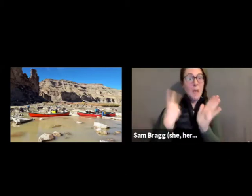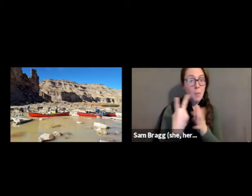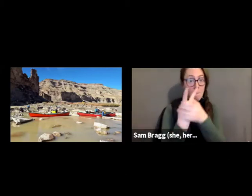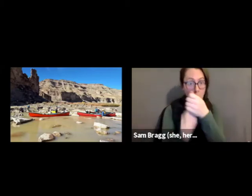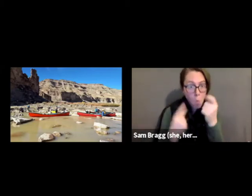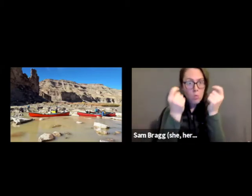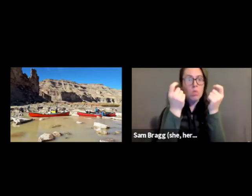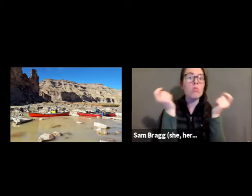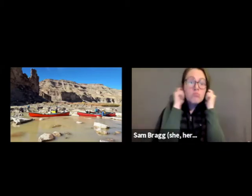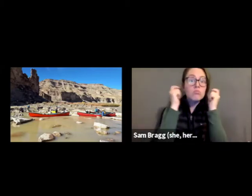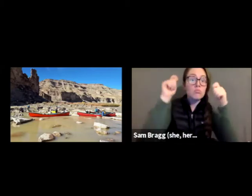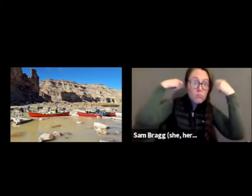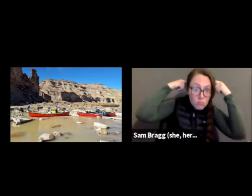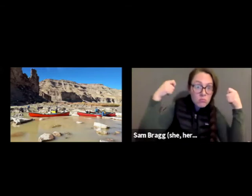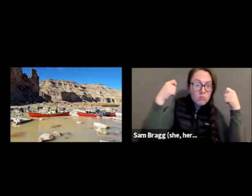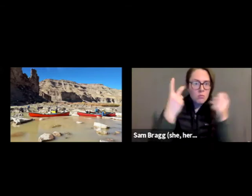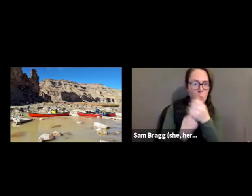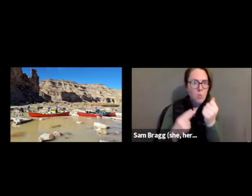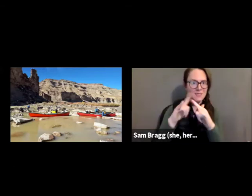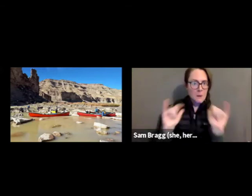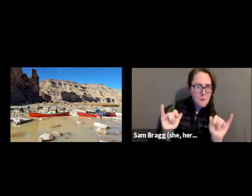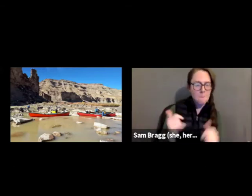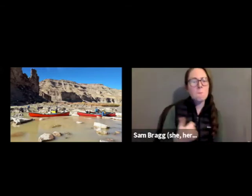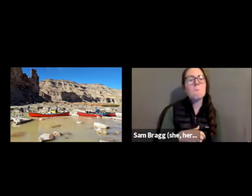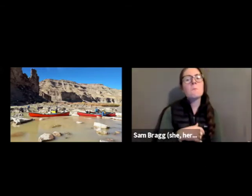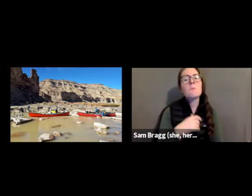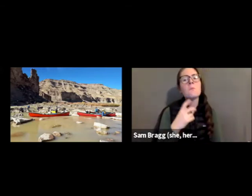plugs some of them even did the blindfolds as well and some of them did both together which was